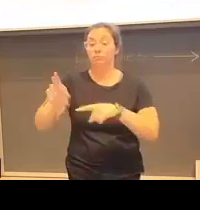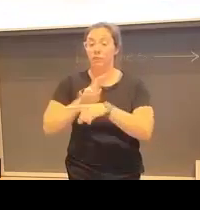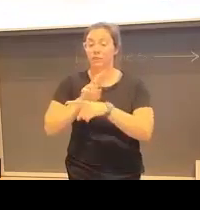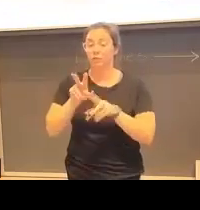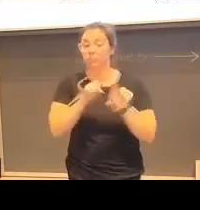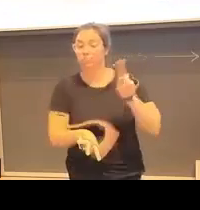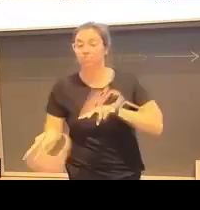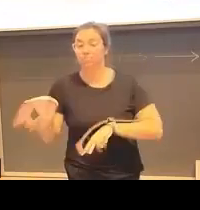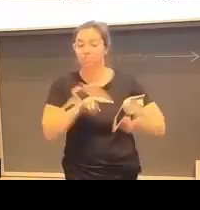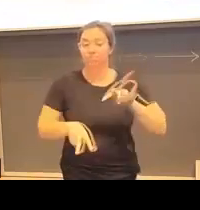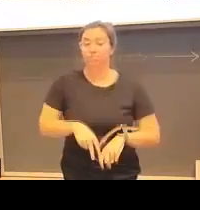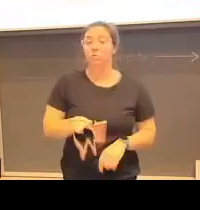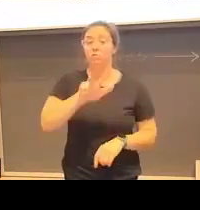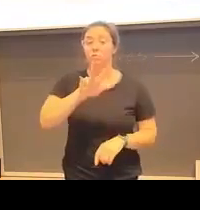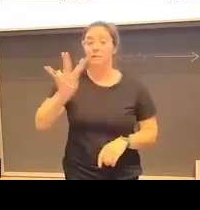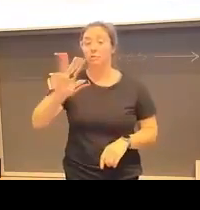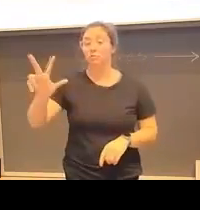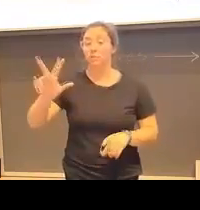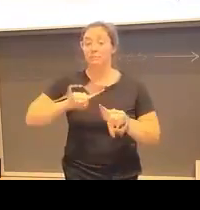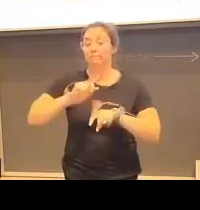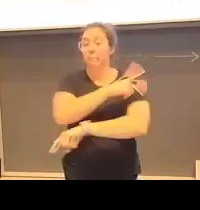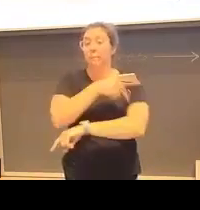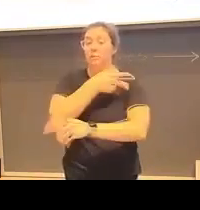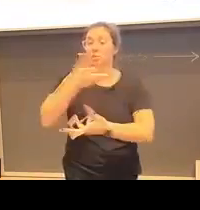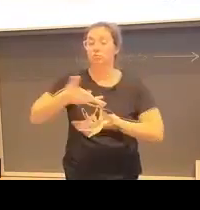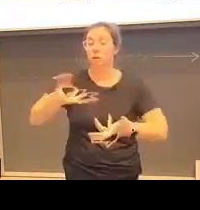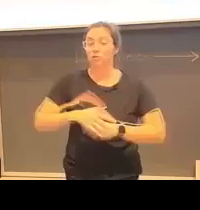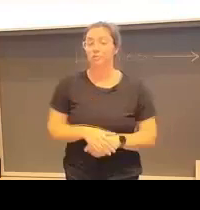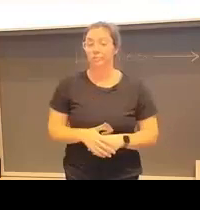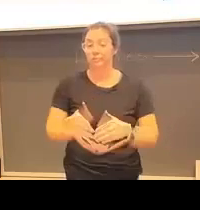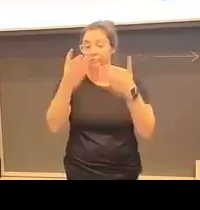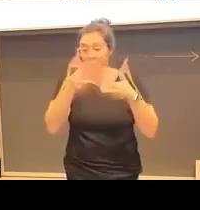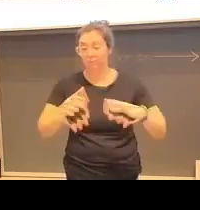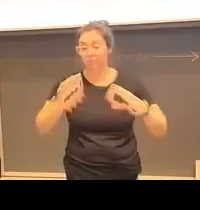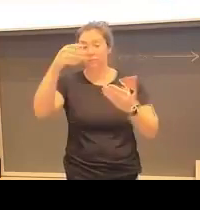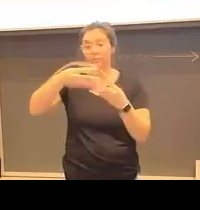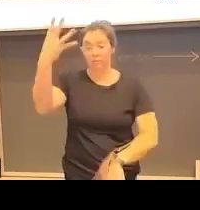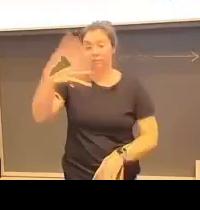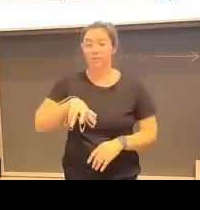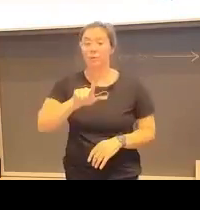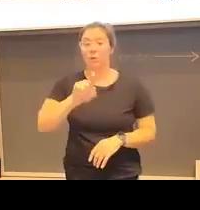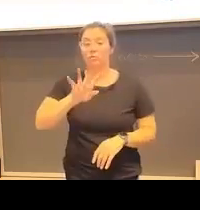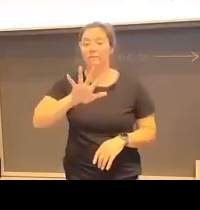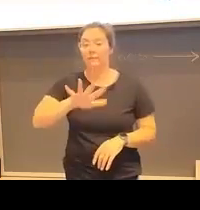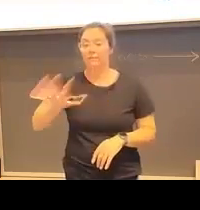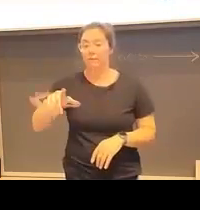a total of 373 patient interactions including 122 at Highlands General Sur surgery rotation